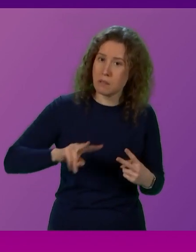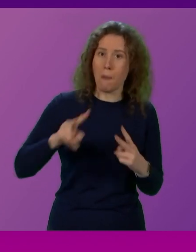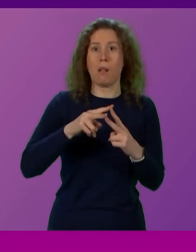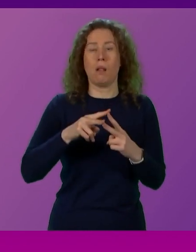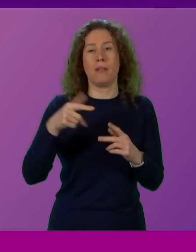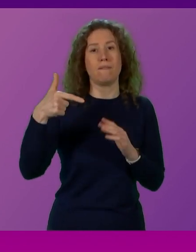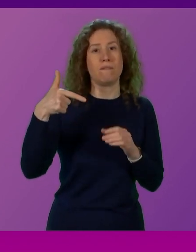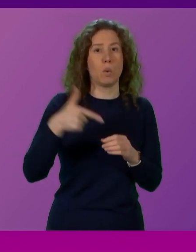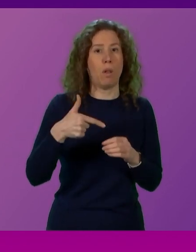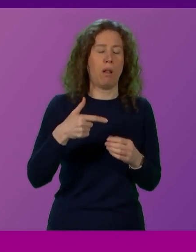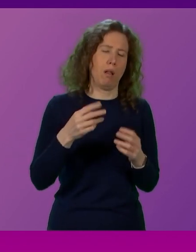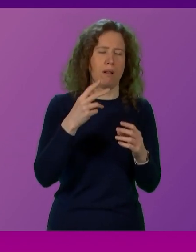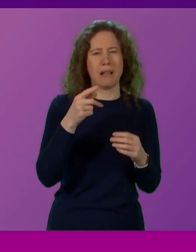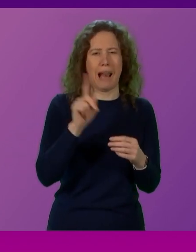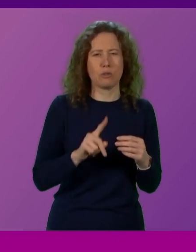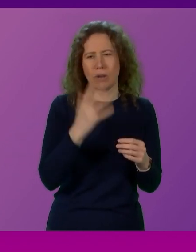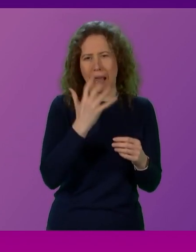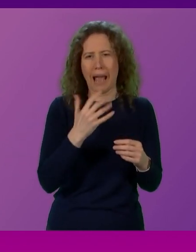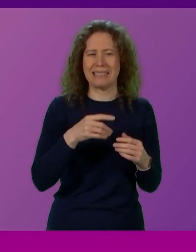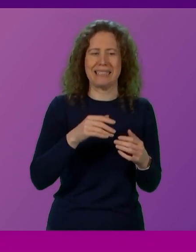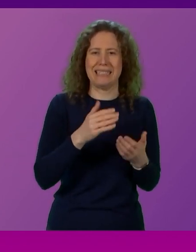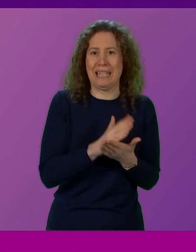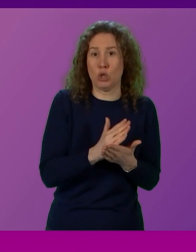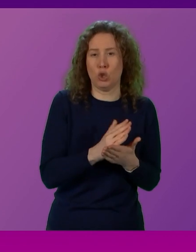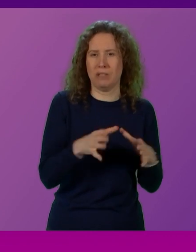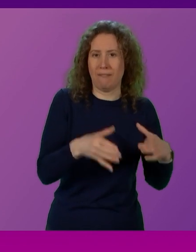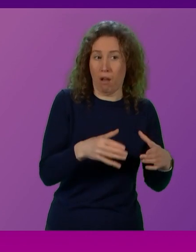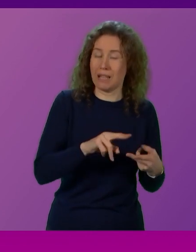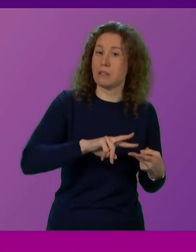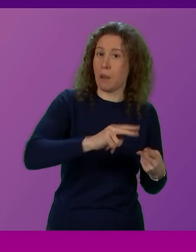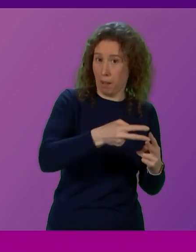to £20 million this year and we recently announced £2.4 million for action to help